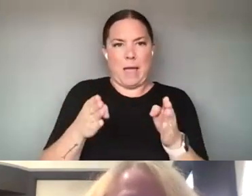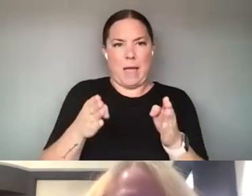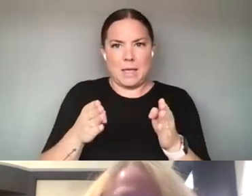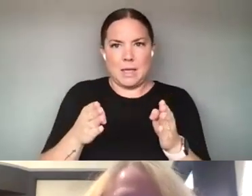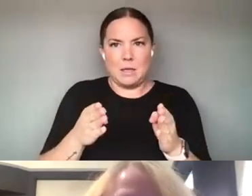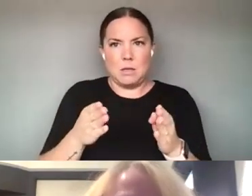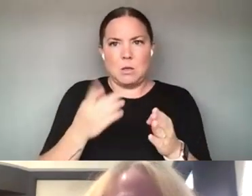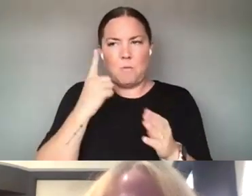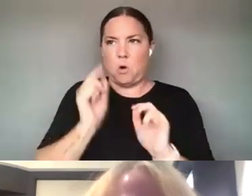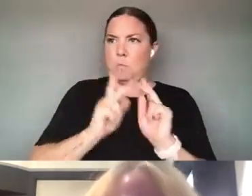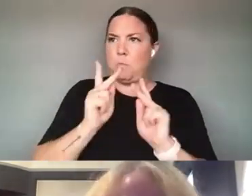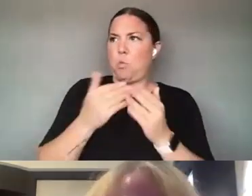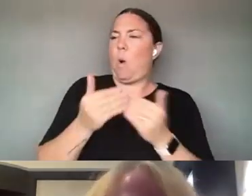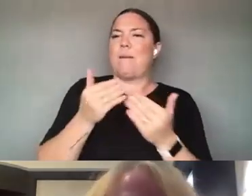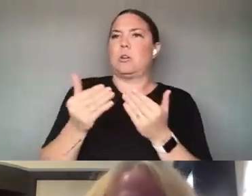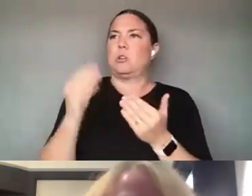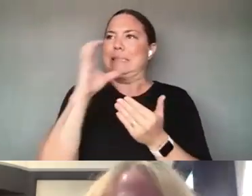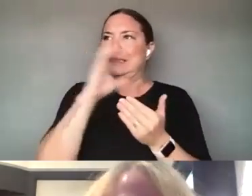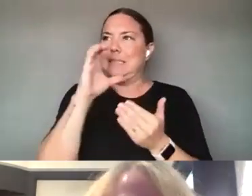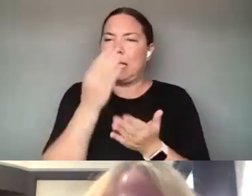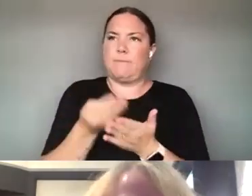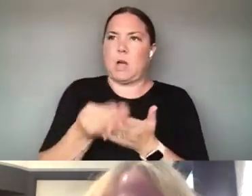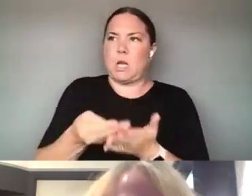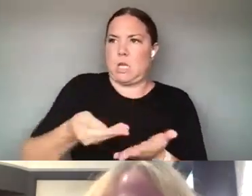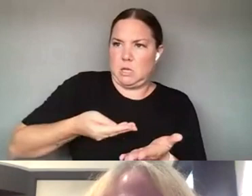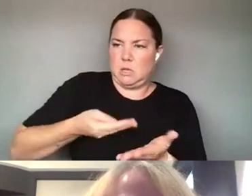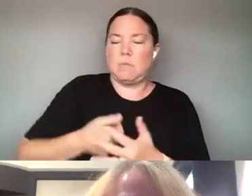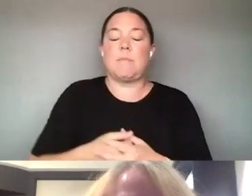YOU KNOW, THIS IS A BIT OF ENCOURAGEMENT AS YOU'RE DOING THOSE KINDS OF THINGS THERE IS CERTAINLY THE